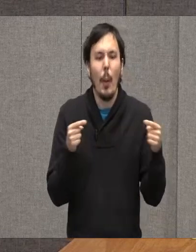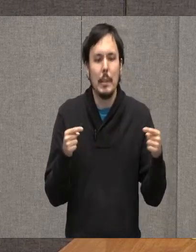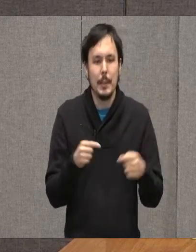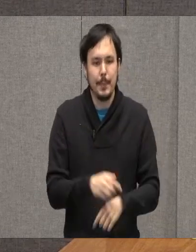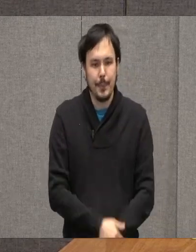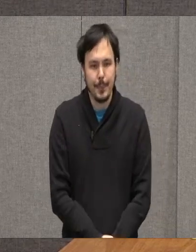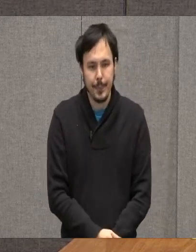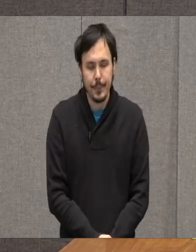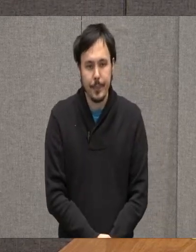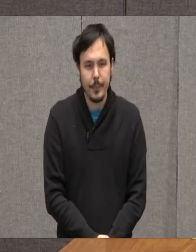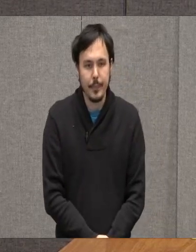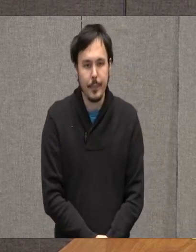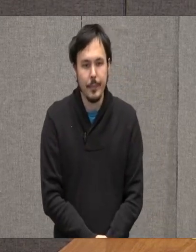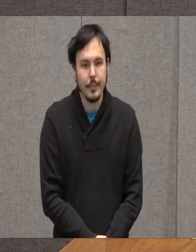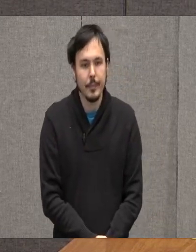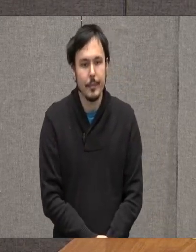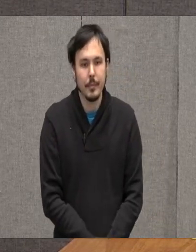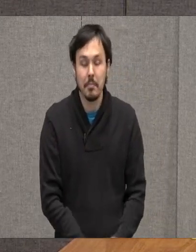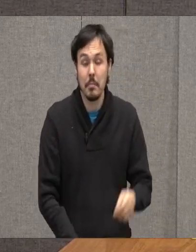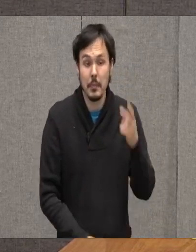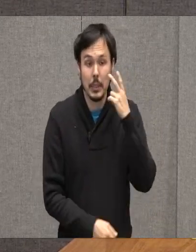see what we get.